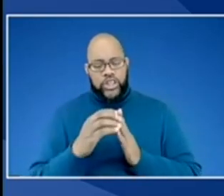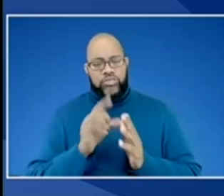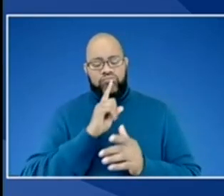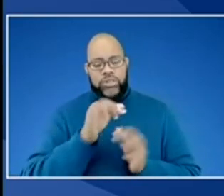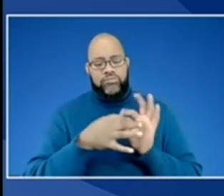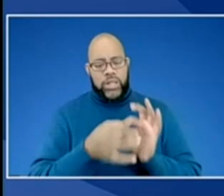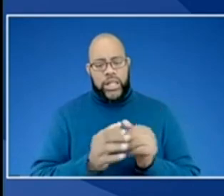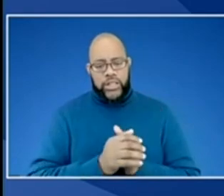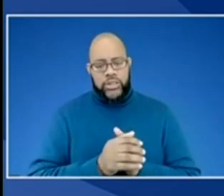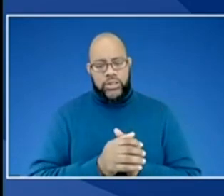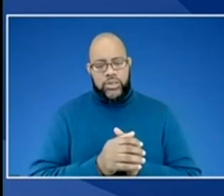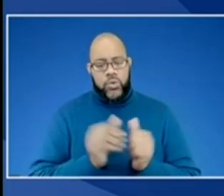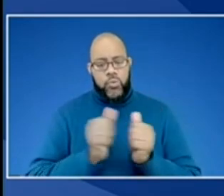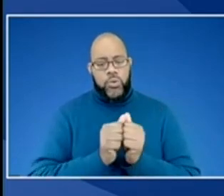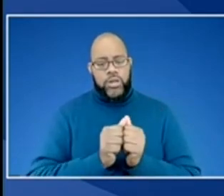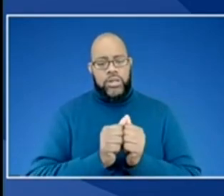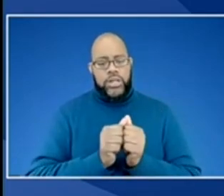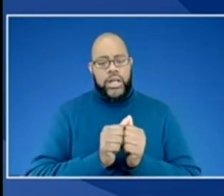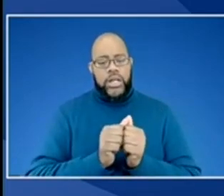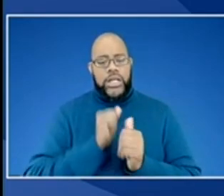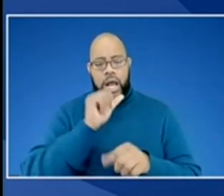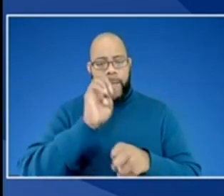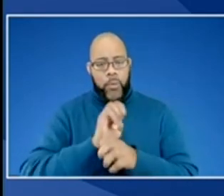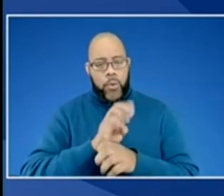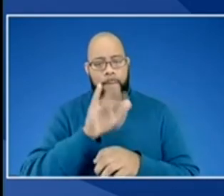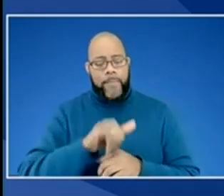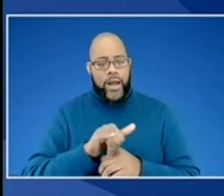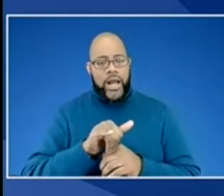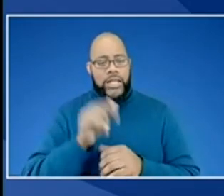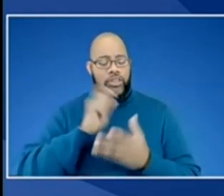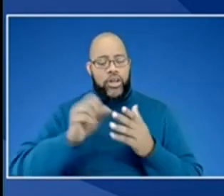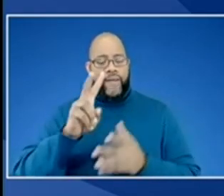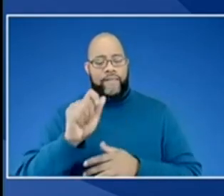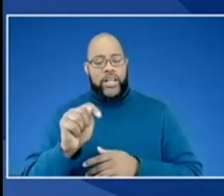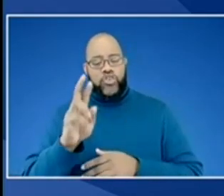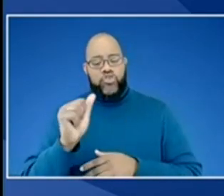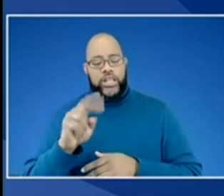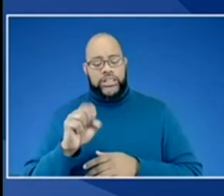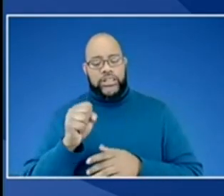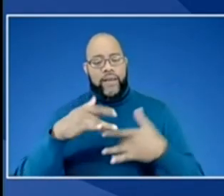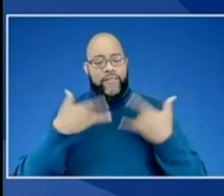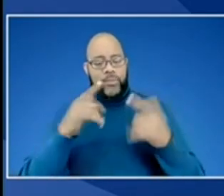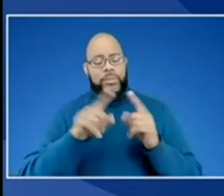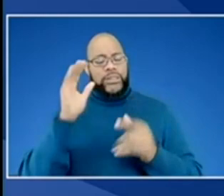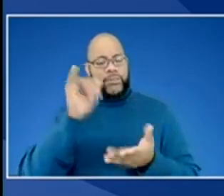being determined unemployed by the Secretary of the Veterans Affairs, but it seems like there could be a broader